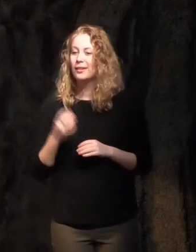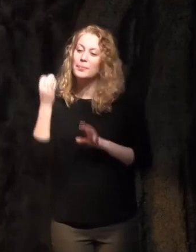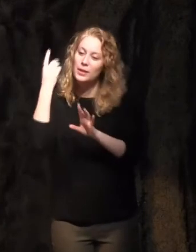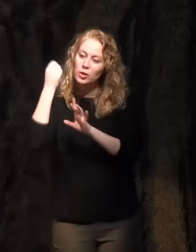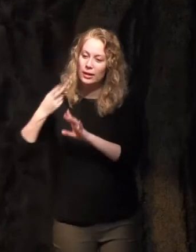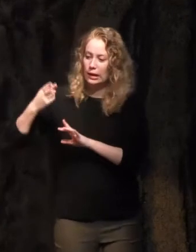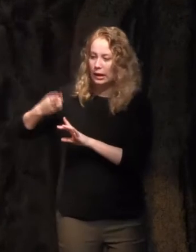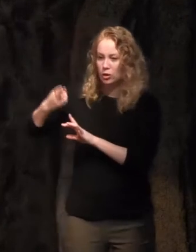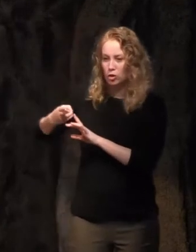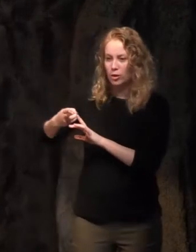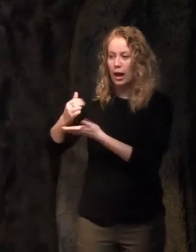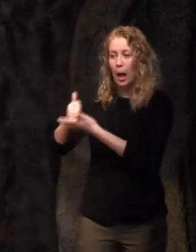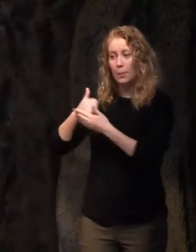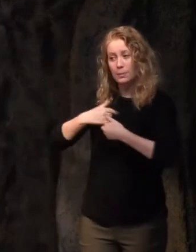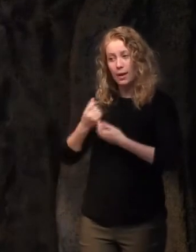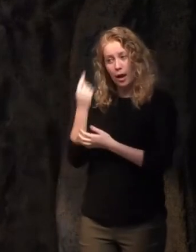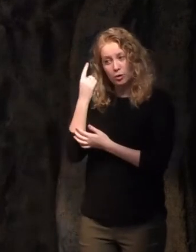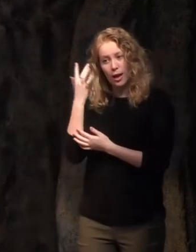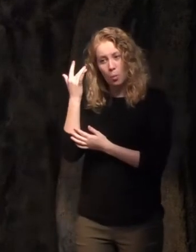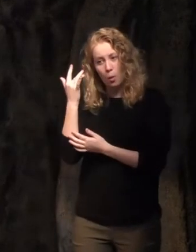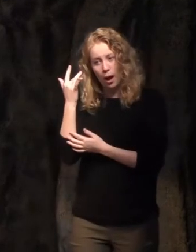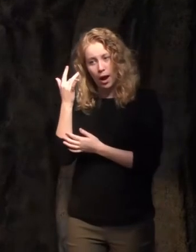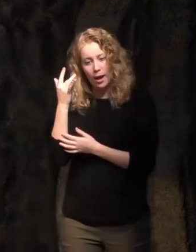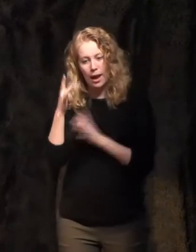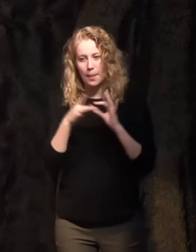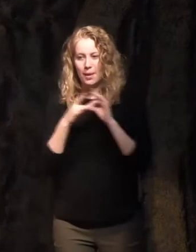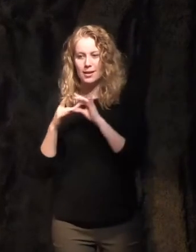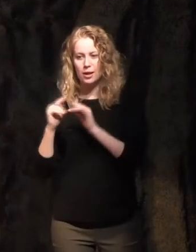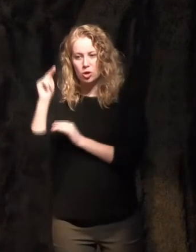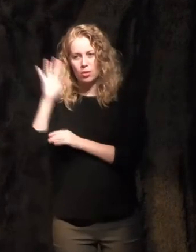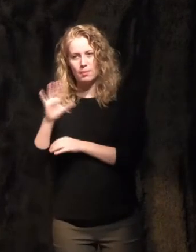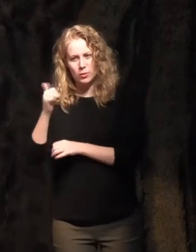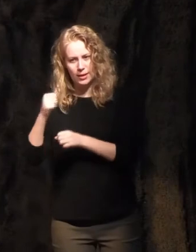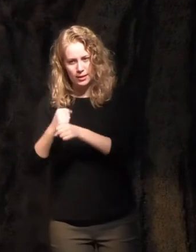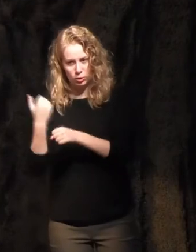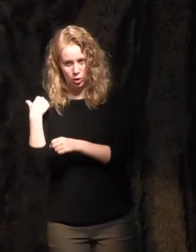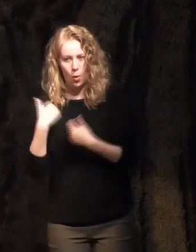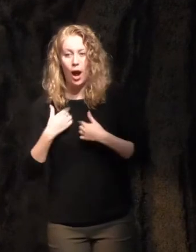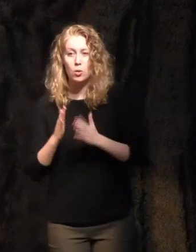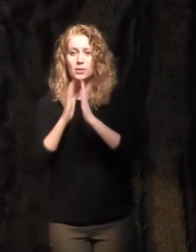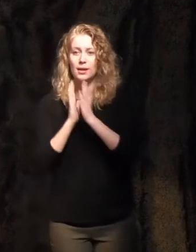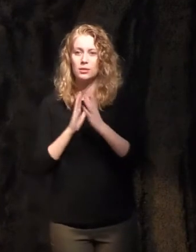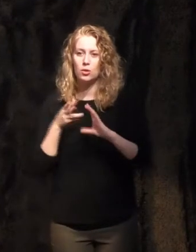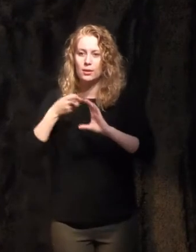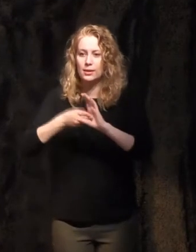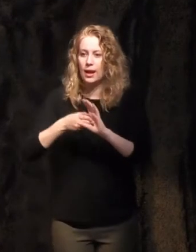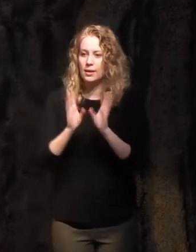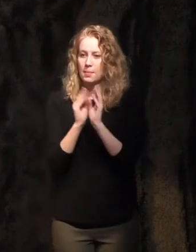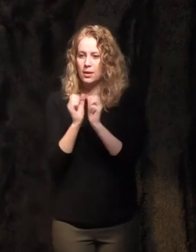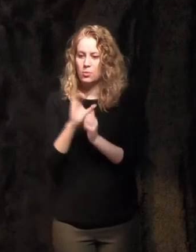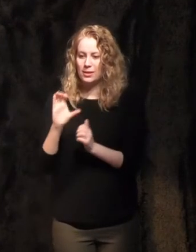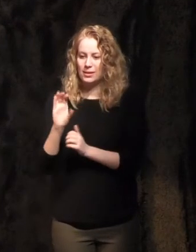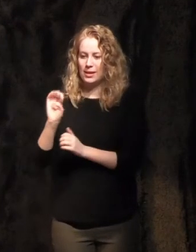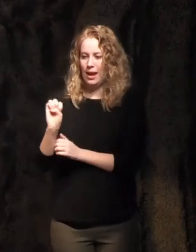It's a history that helps me understand why at Magnetic North about 10 years ago, I was asked to attend a meeting with EA folks, Equity folks